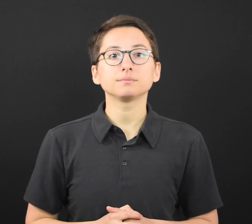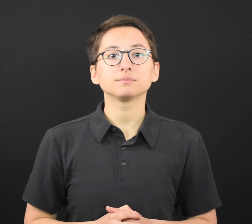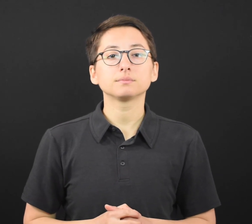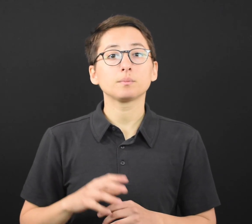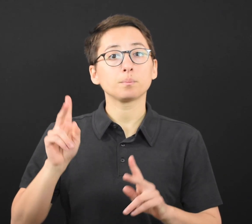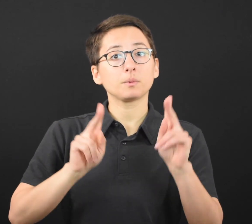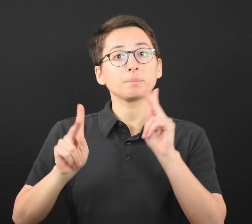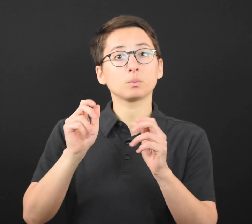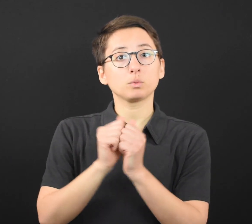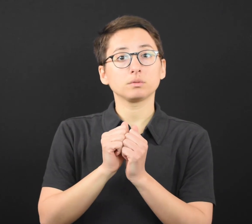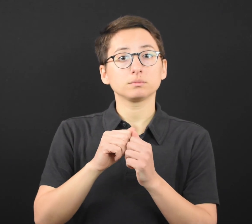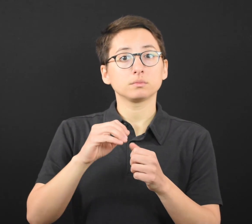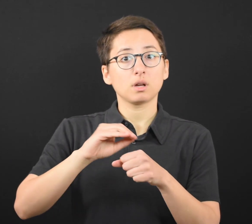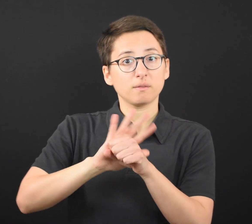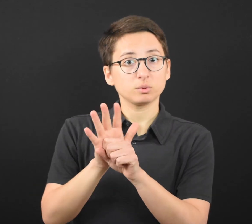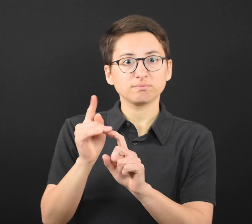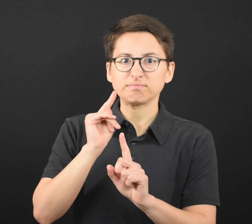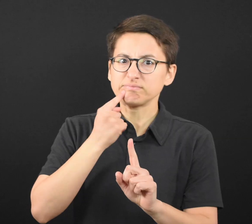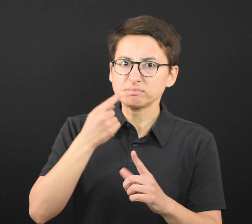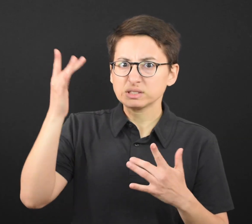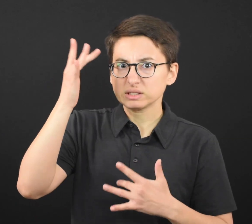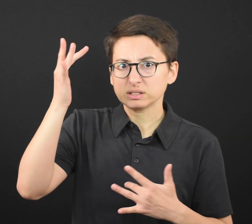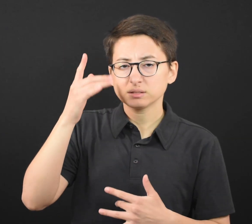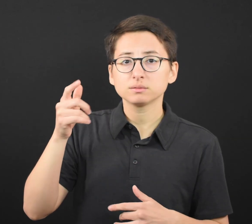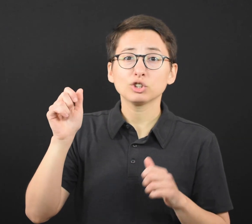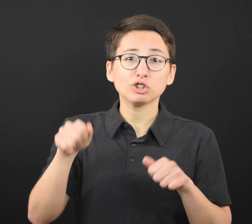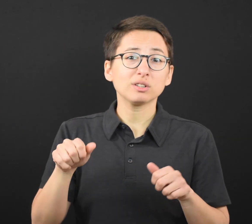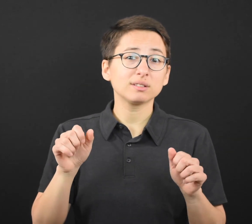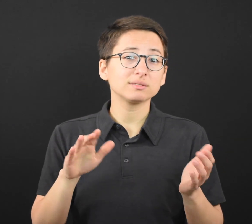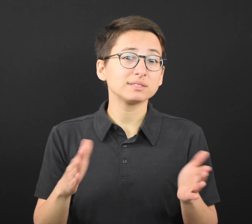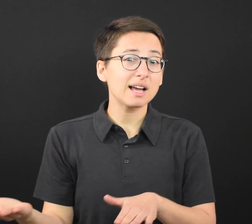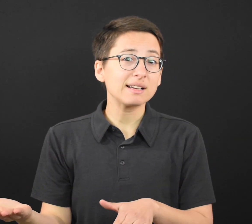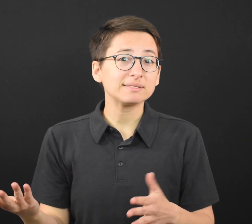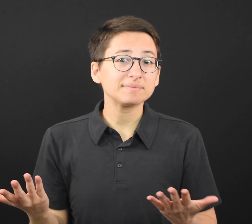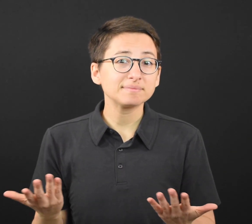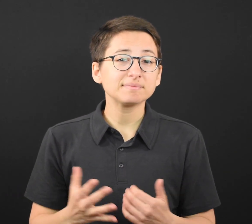People with COVID-19 who become severely ill might even die.